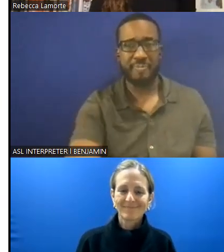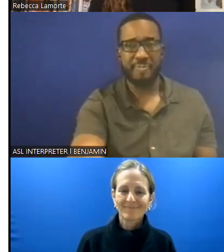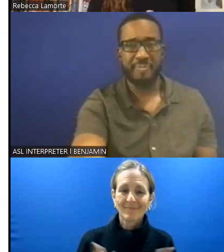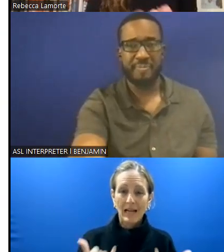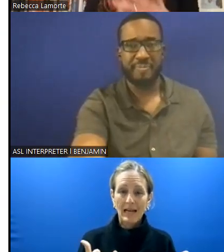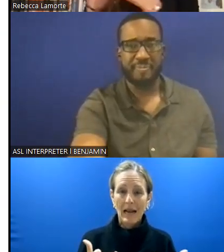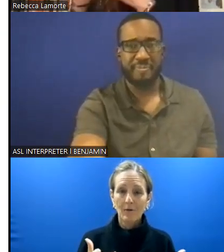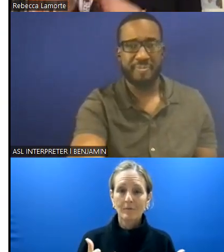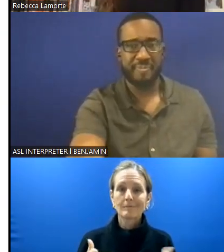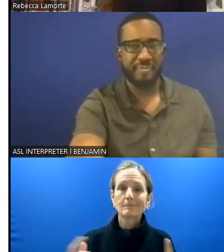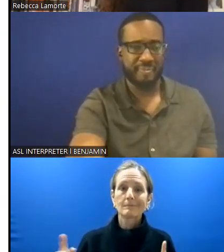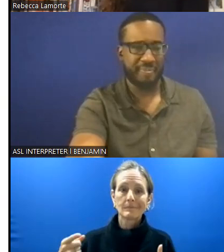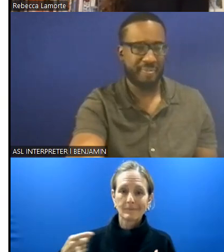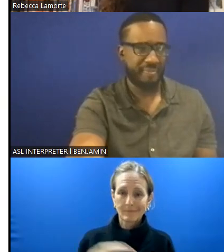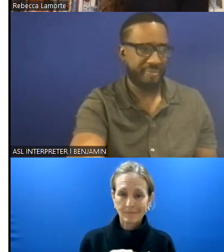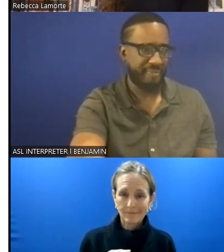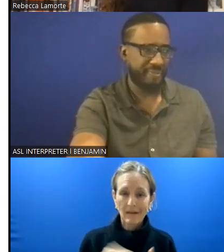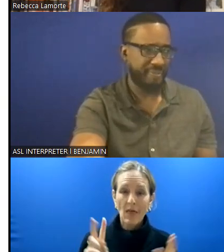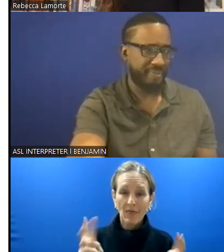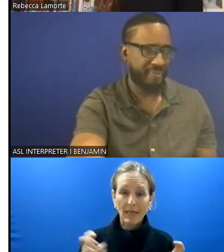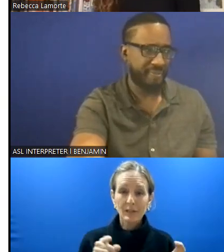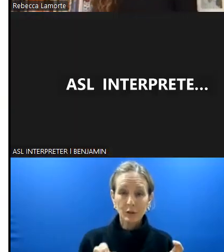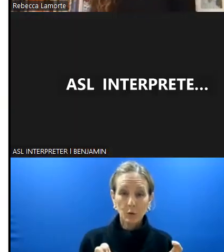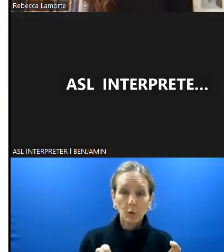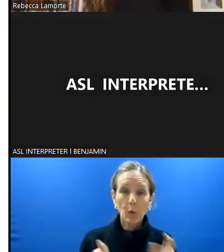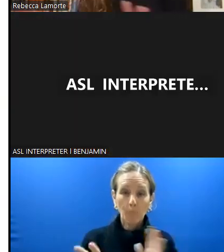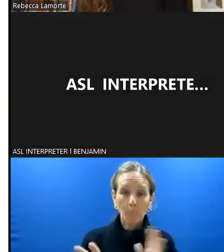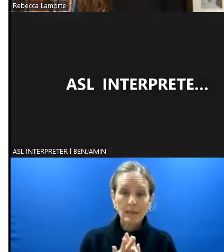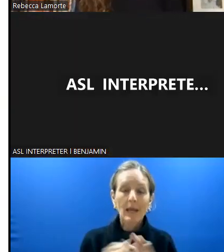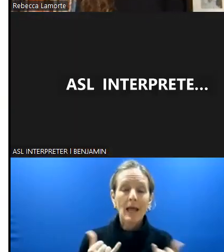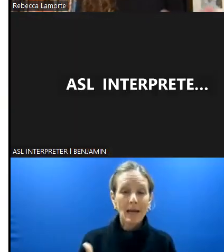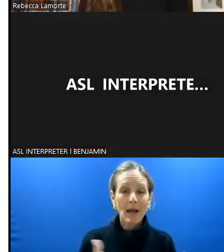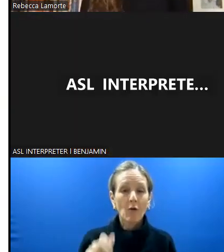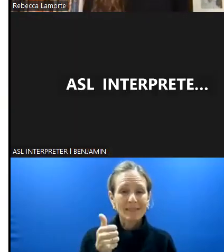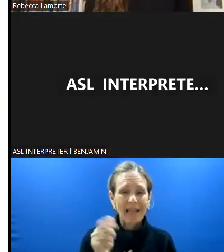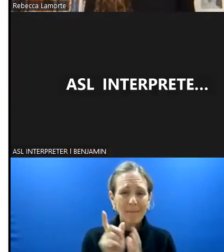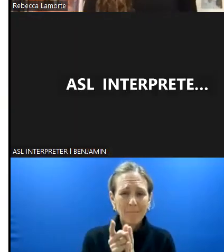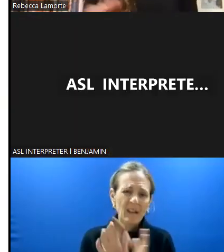so about 10 minutes ago, I asked you to think about an issue,